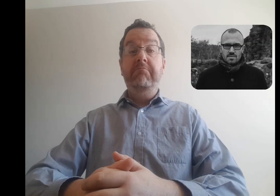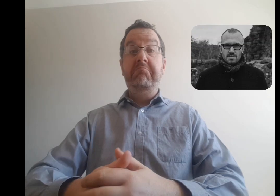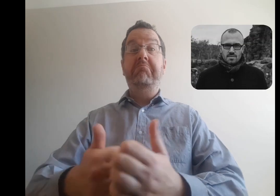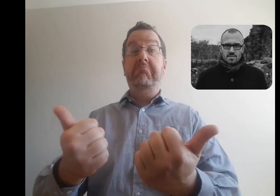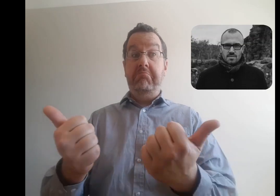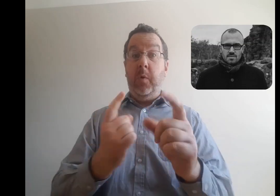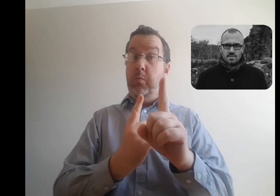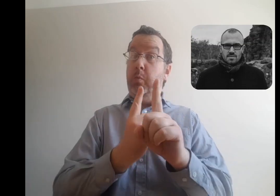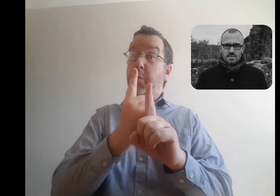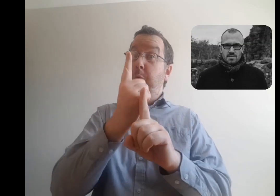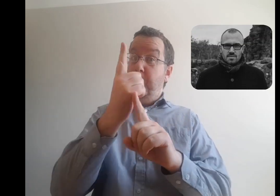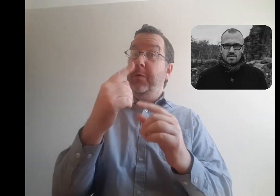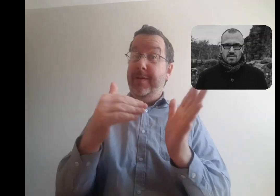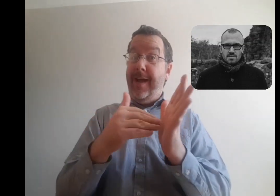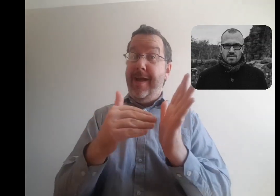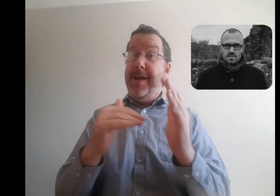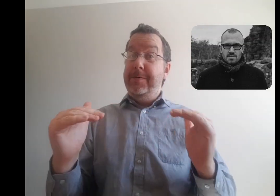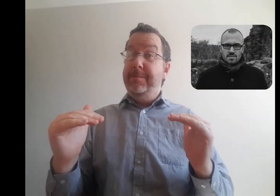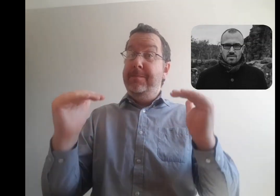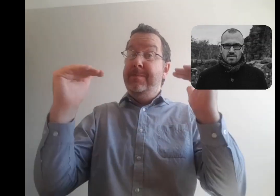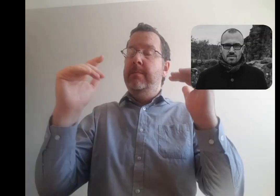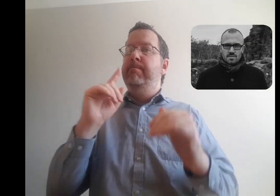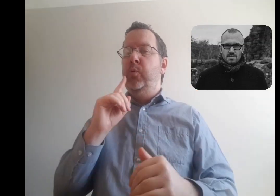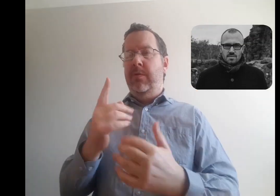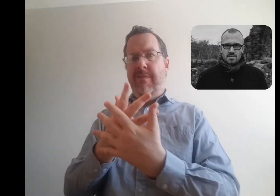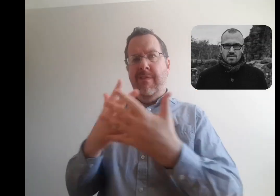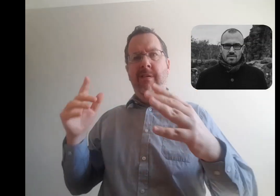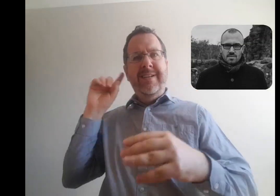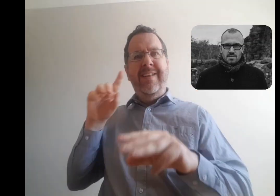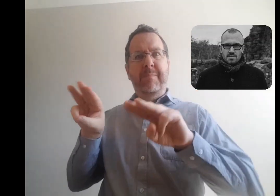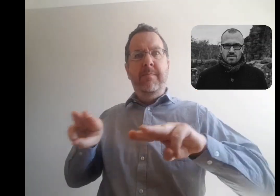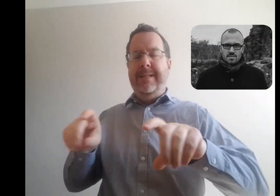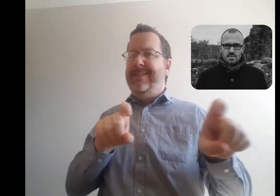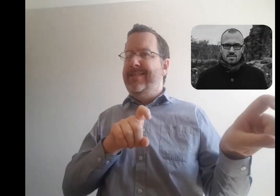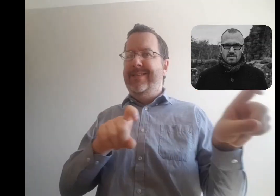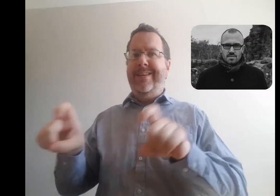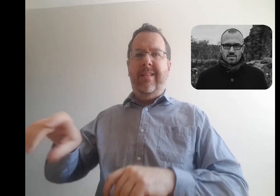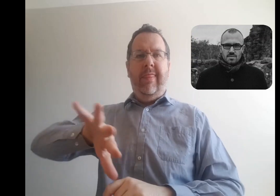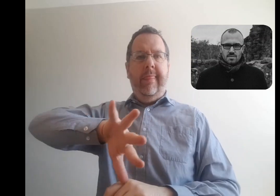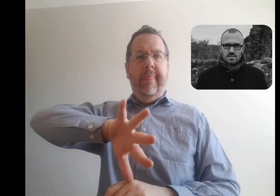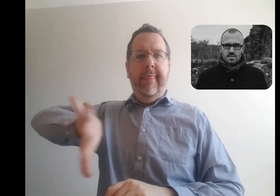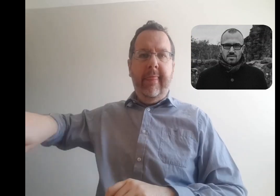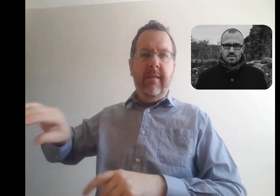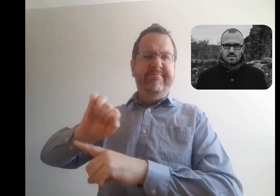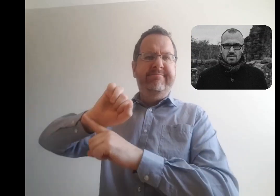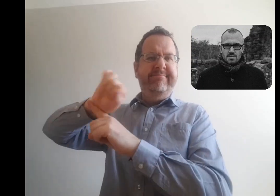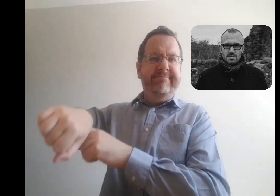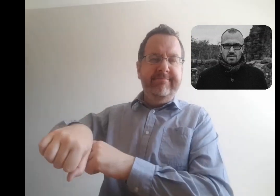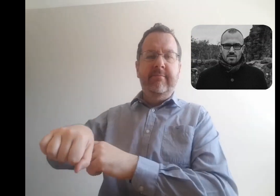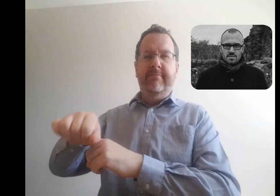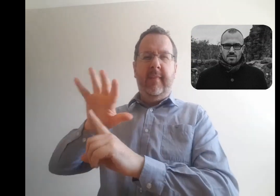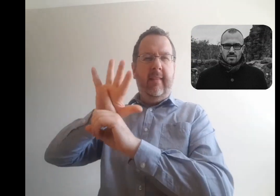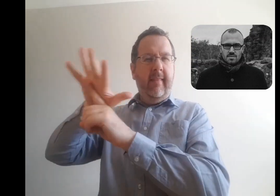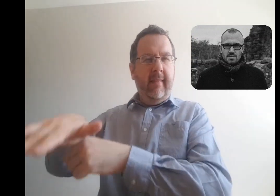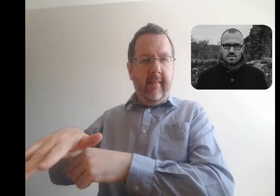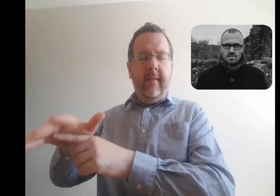While things may have been improving somewhat, there was no question that many deaf people remained marginalised in Ireland in the 19th century.